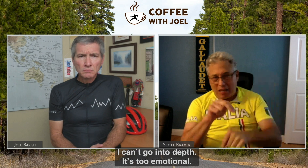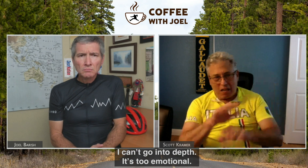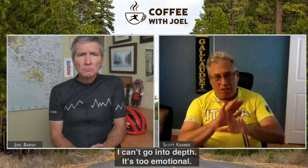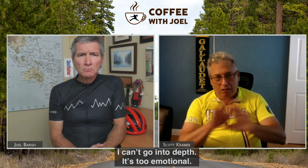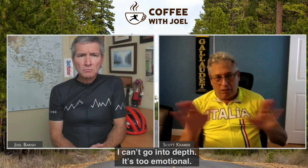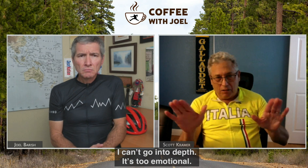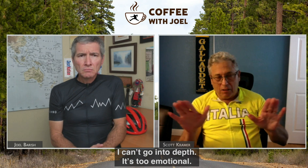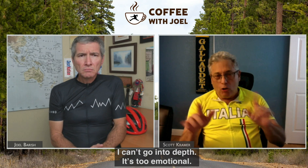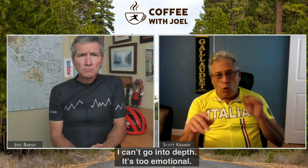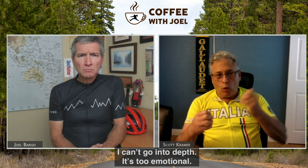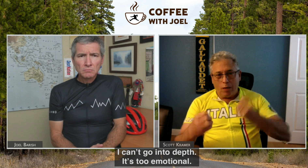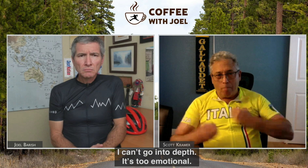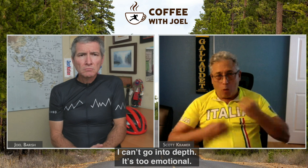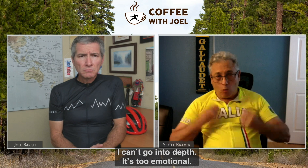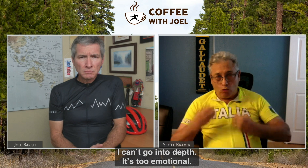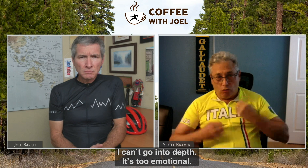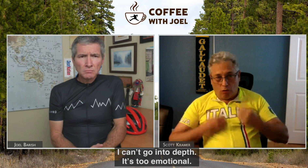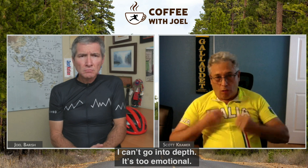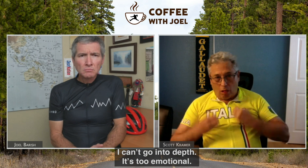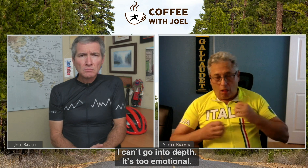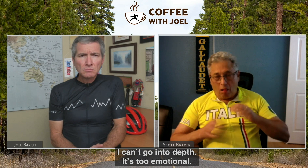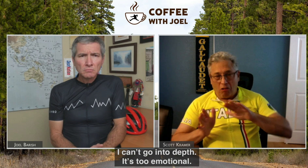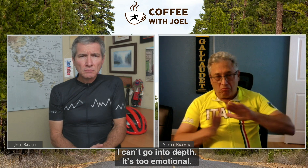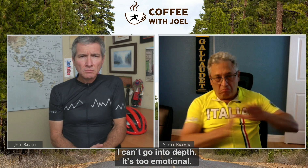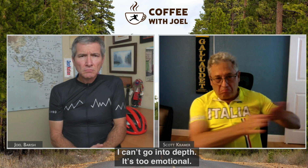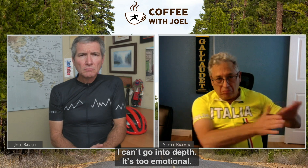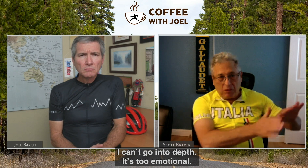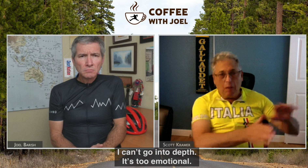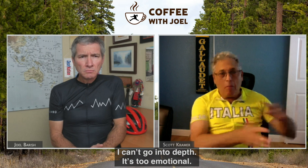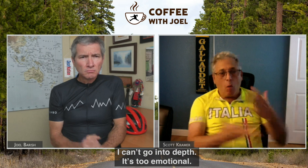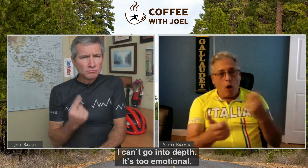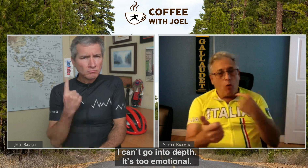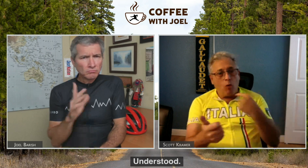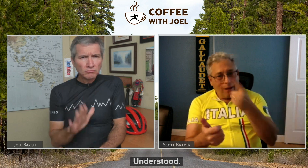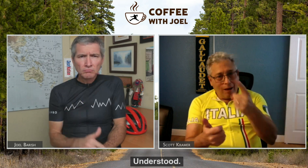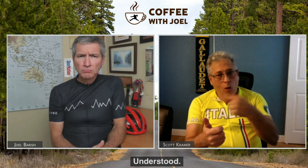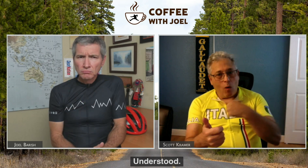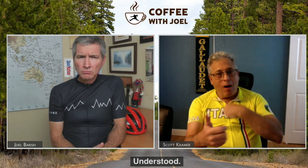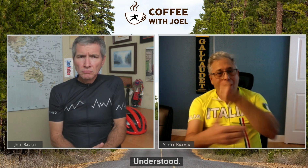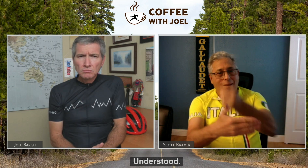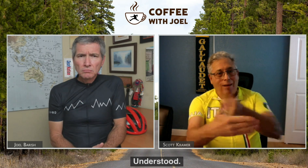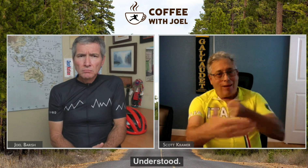I can’t go into depth. It’s too emotional. Understood.